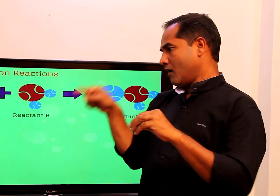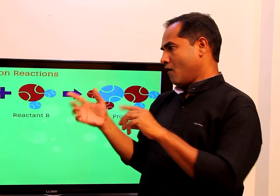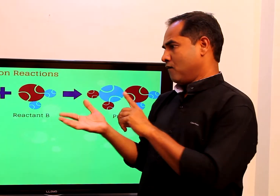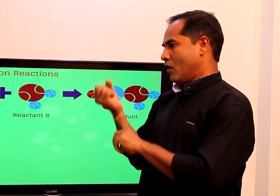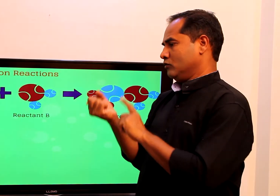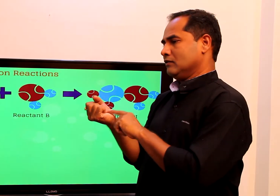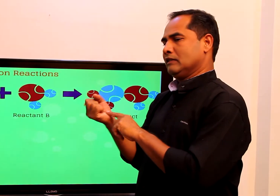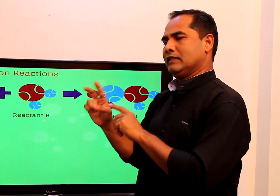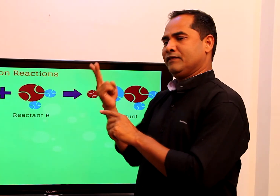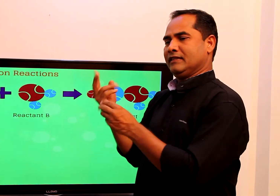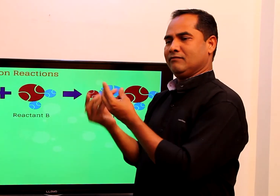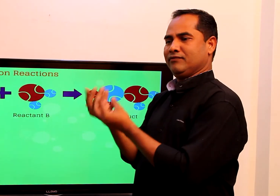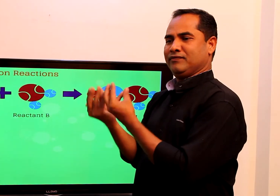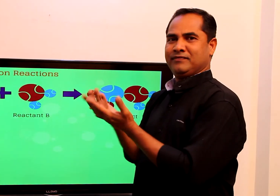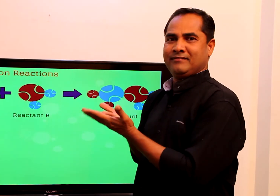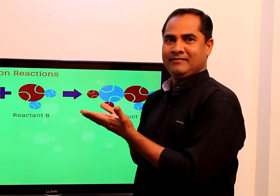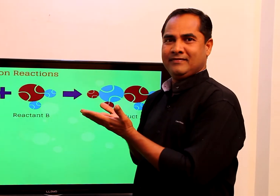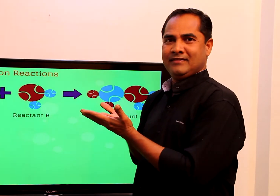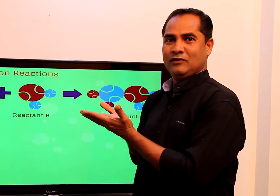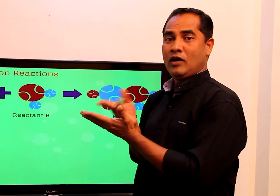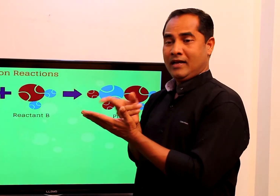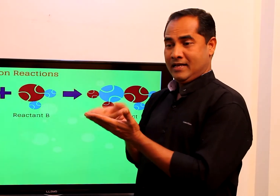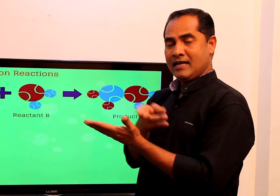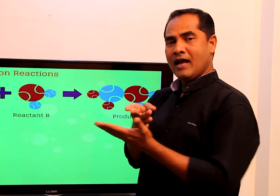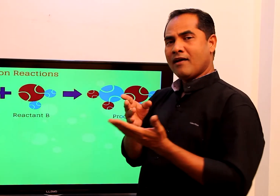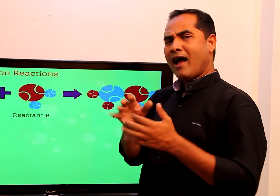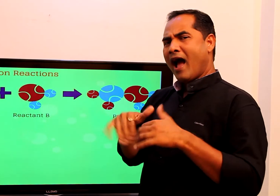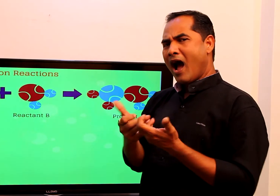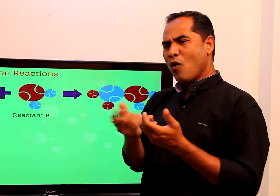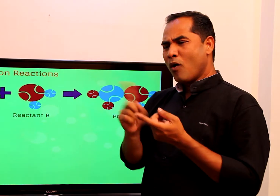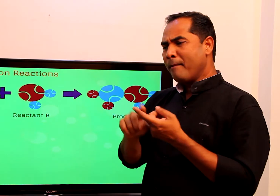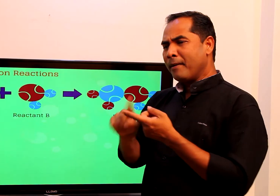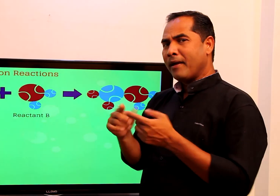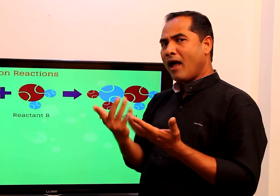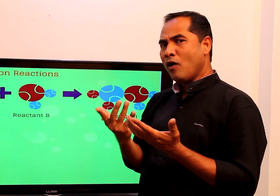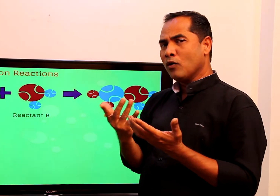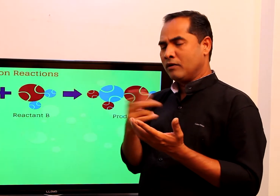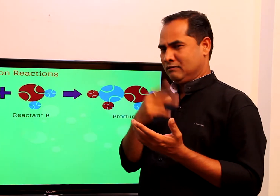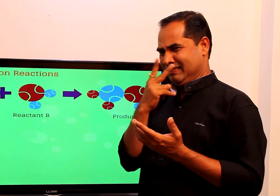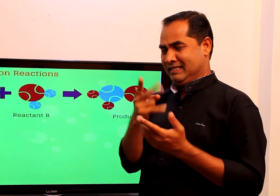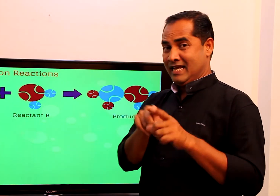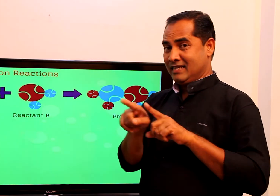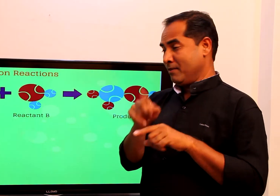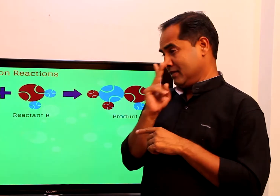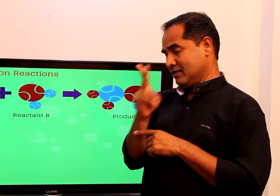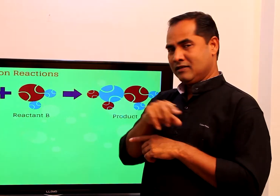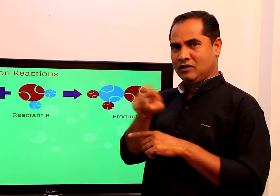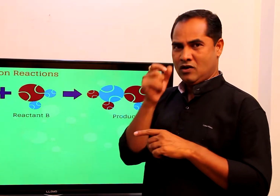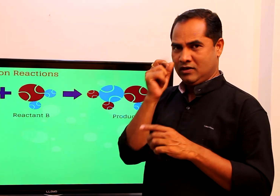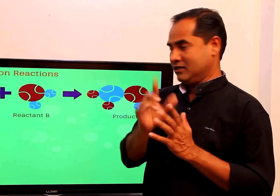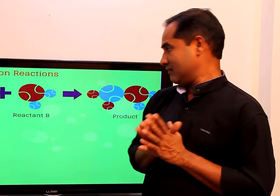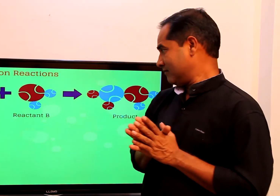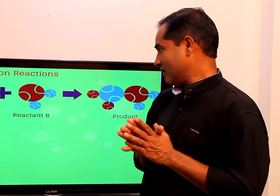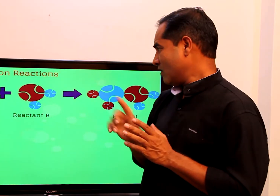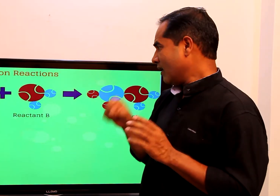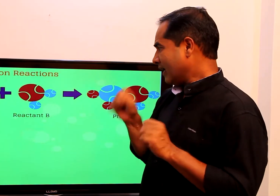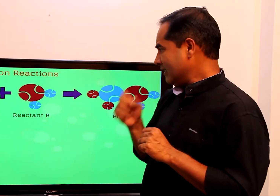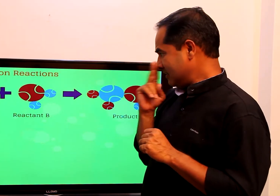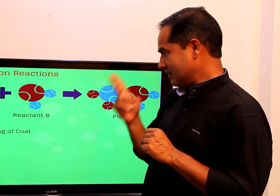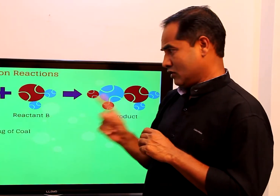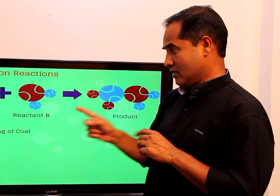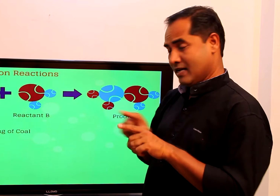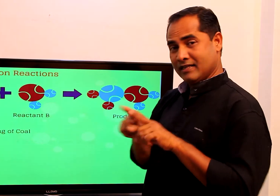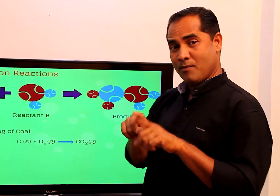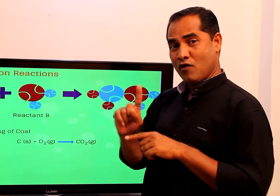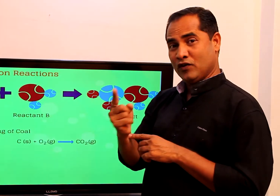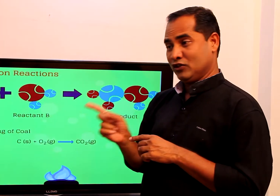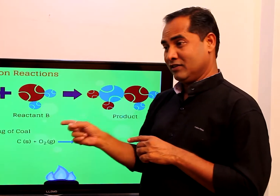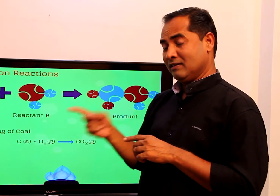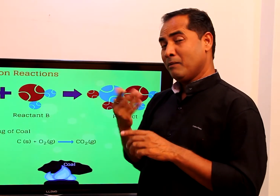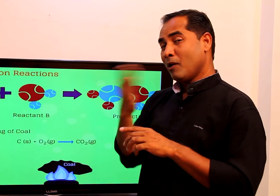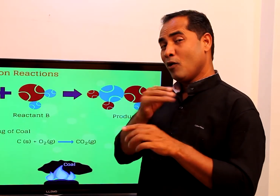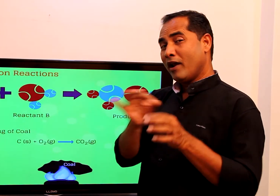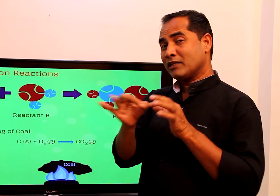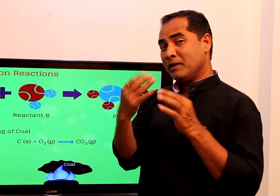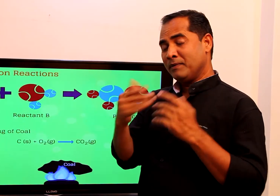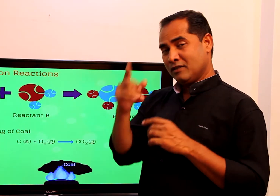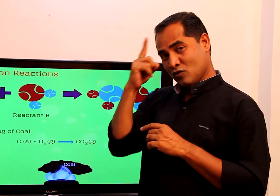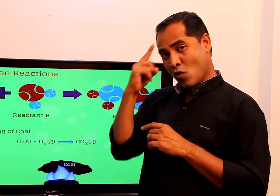and form one product. Let's see an example, I've already told you about